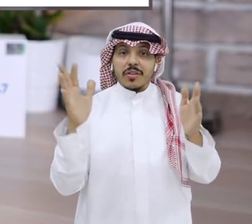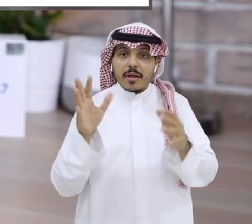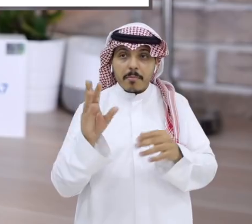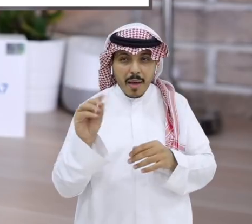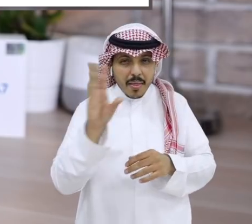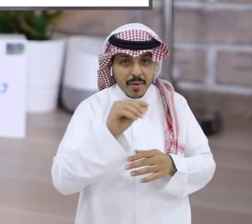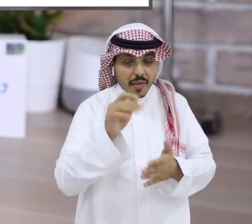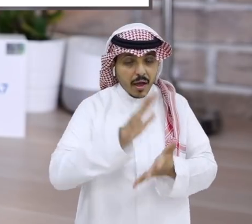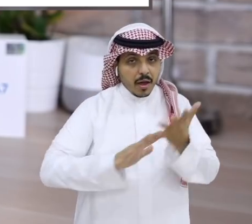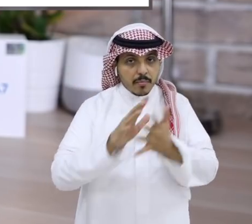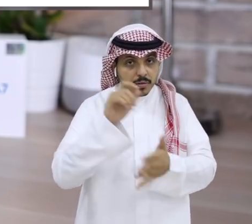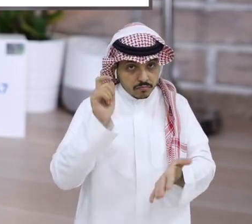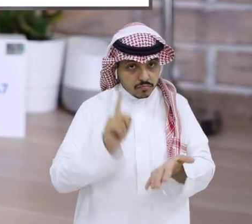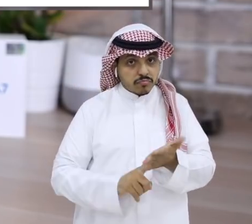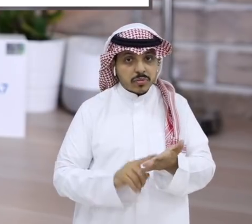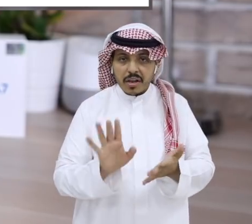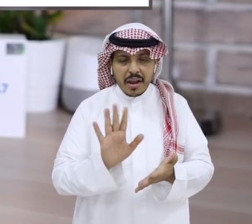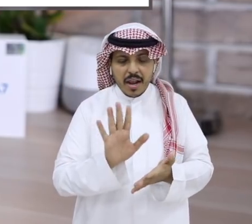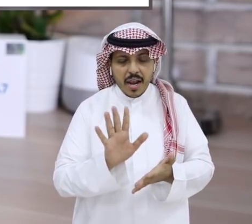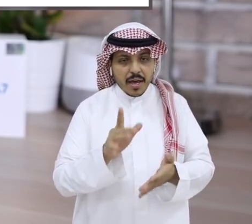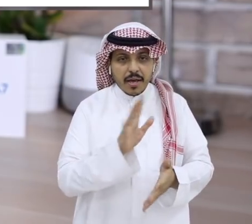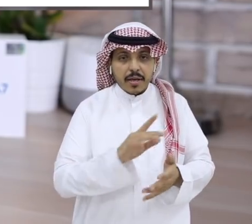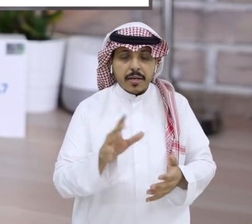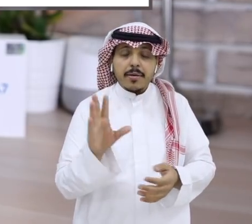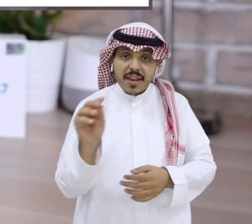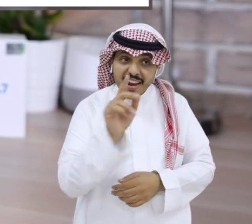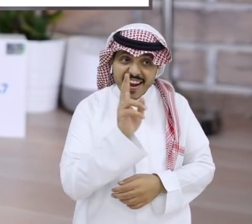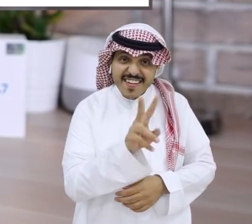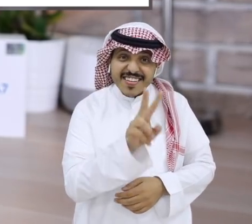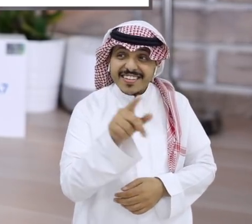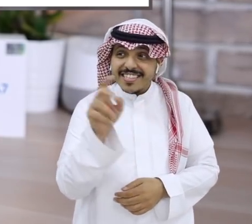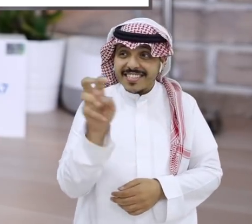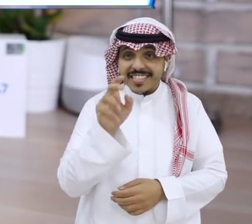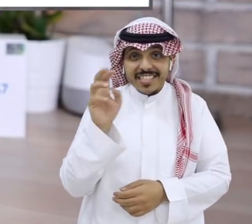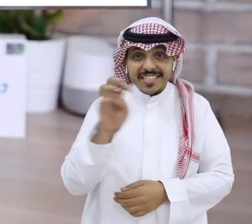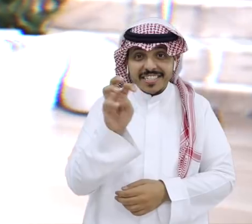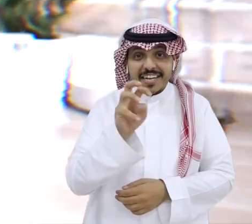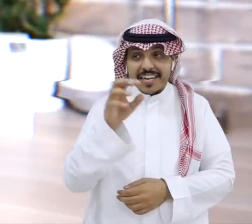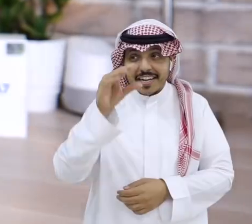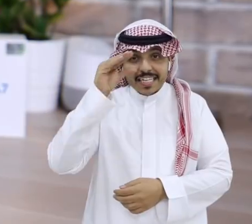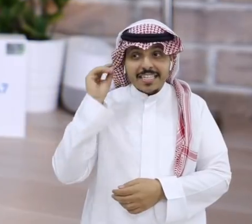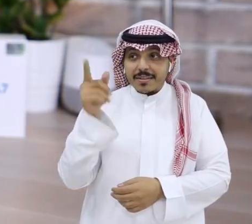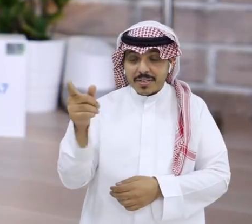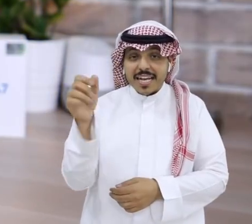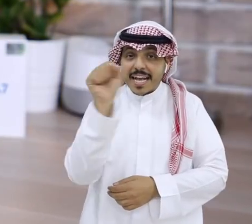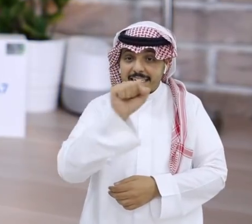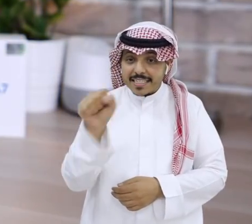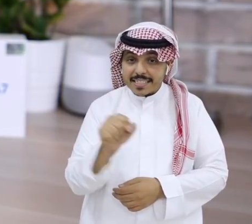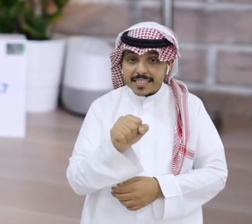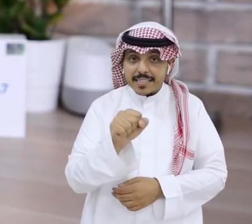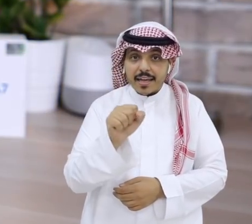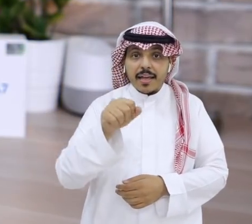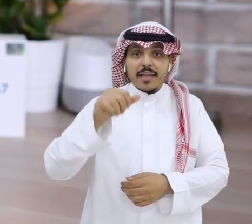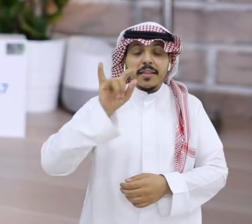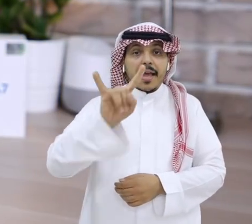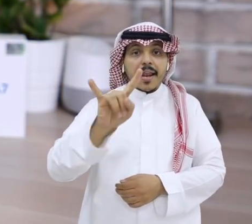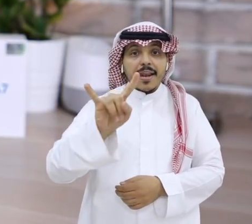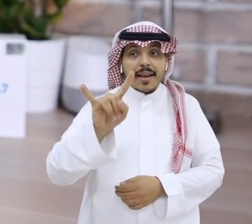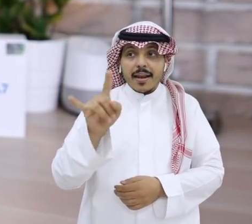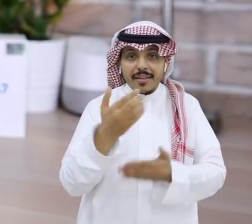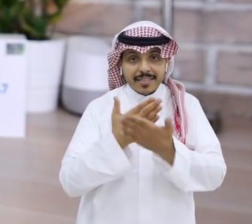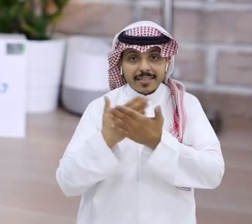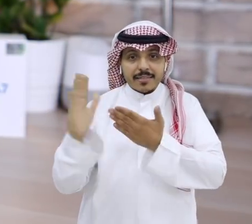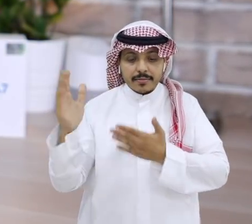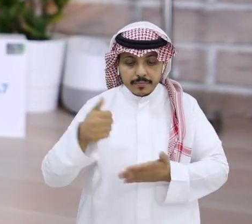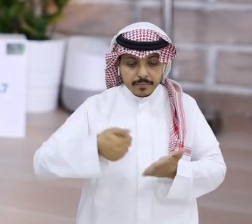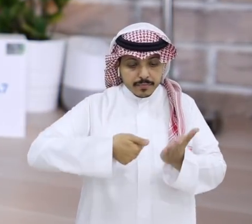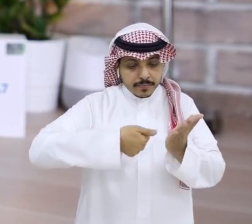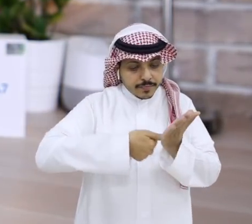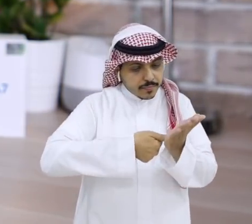There are rumors that suggest that Samsung will ditch the iris scanner in their upcoming S10.